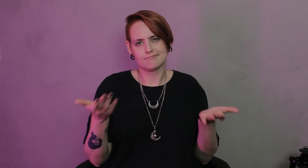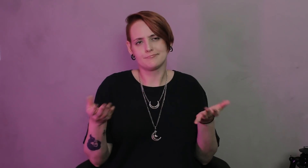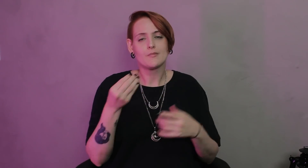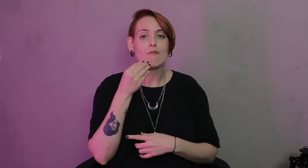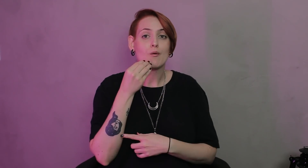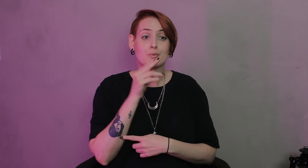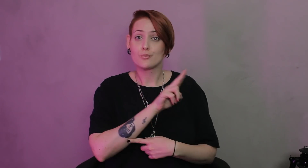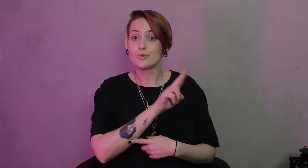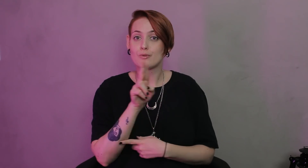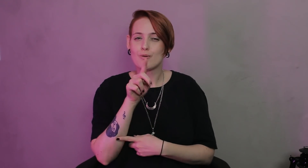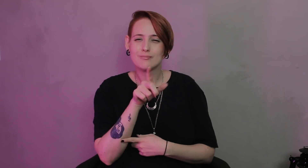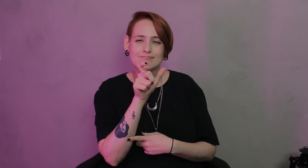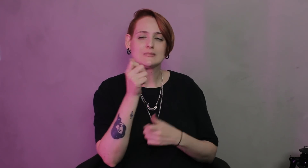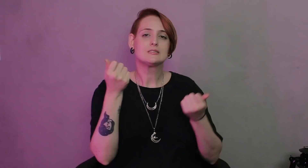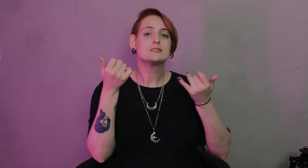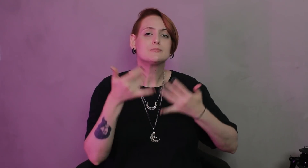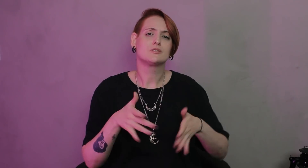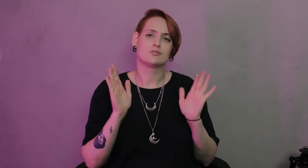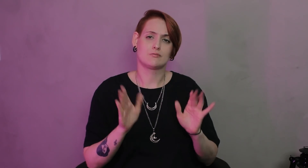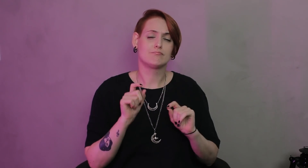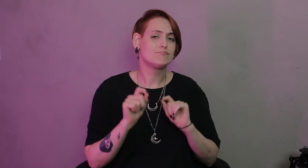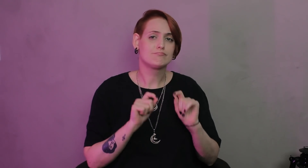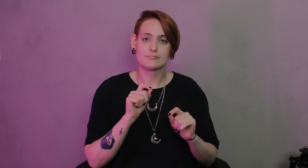the name already explains